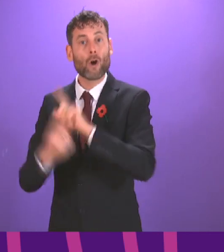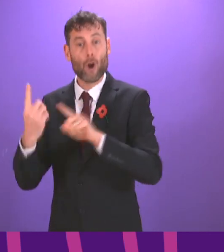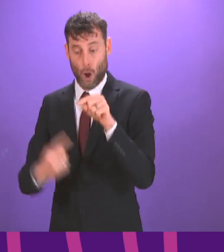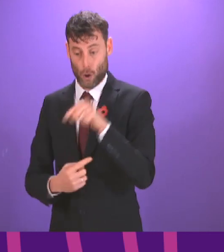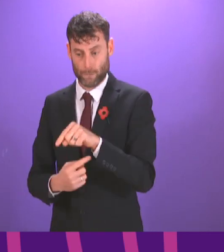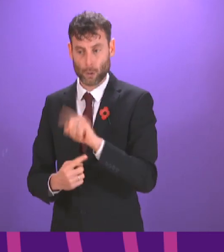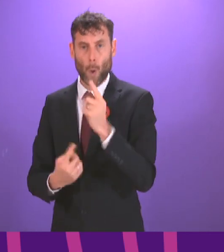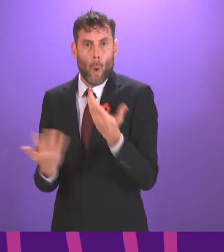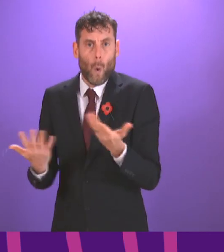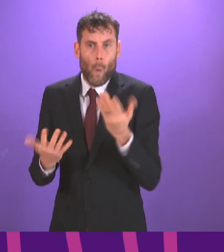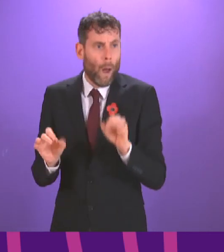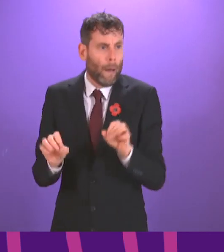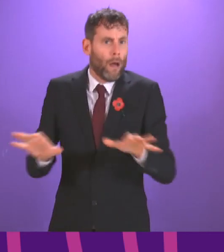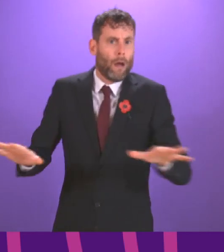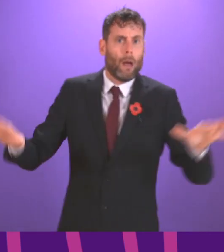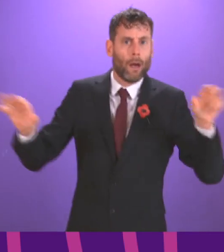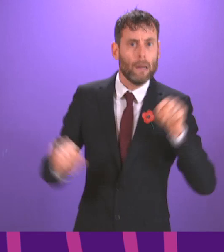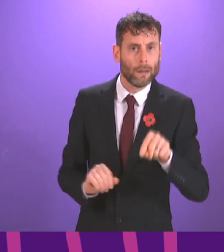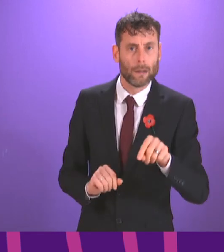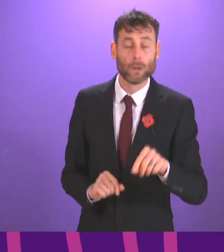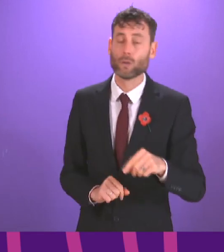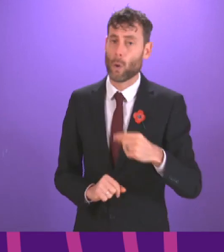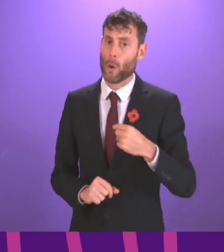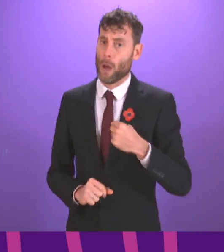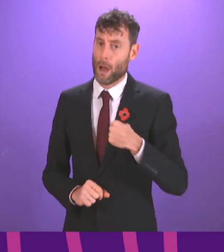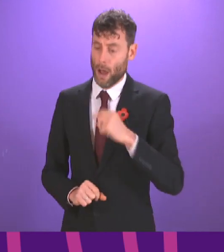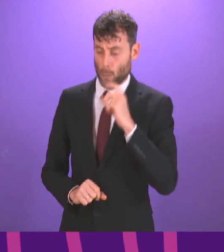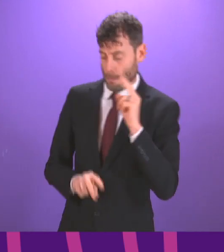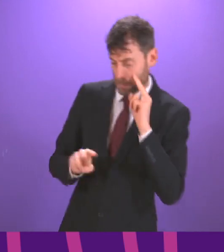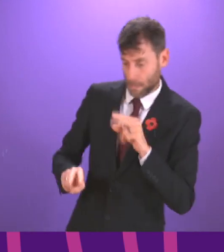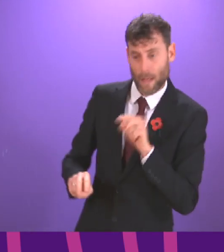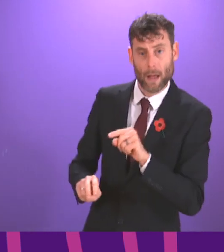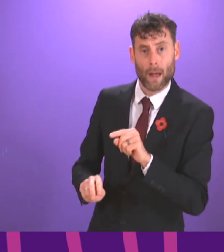looking at the situation over the summer and what happened as we came out of lockdown.